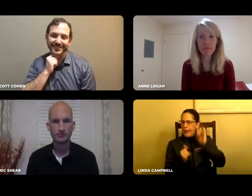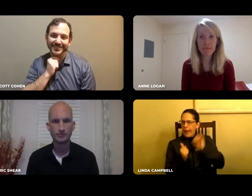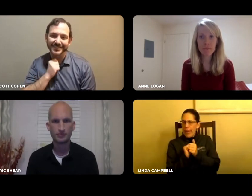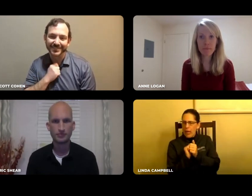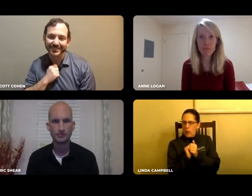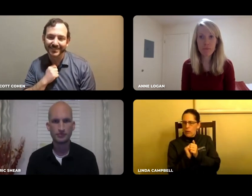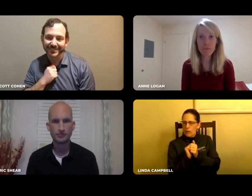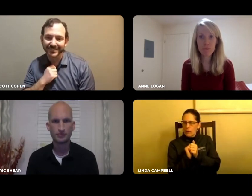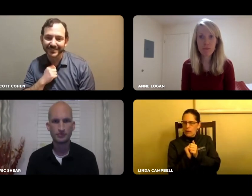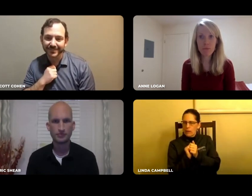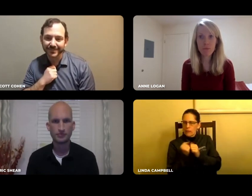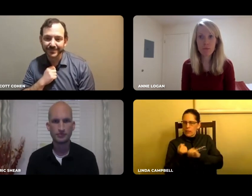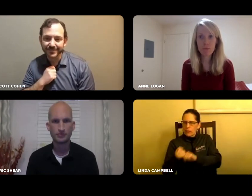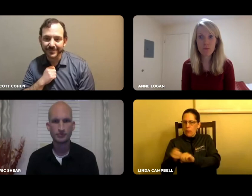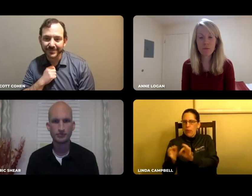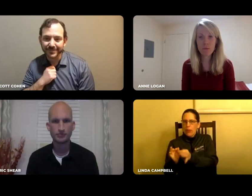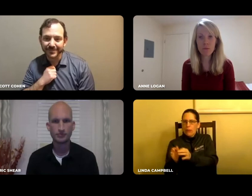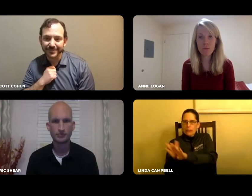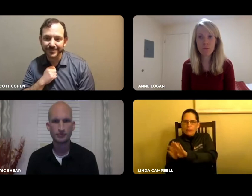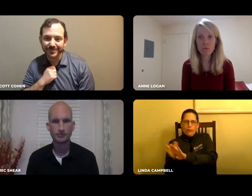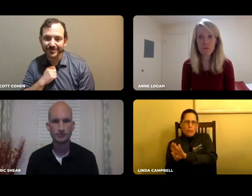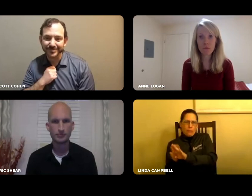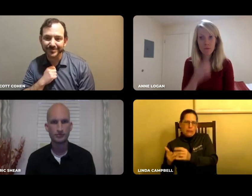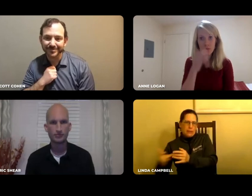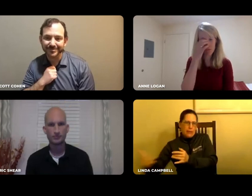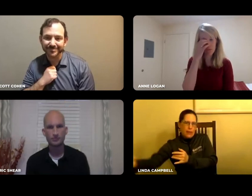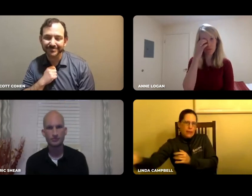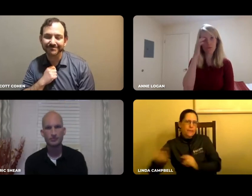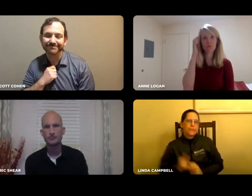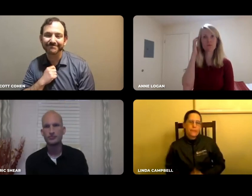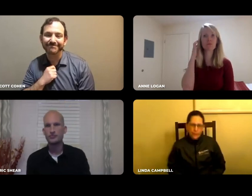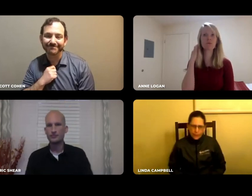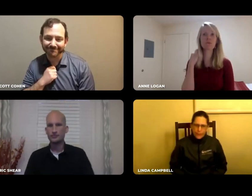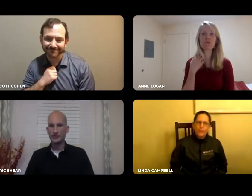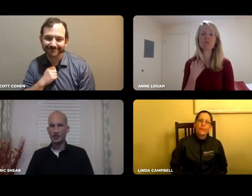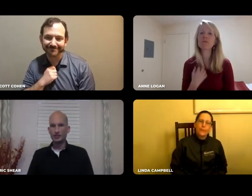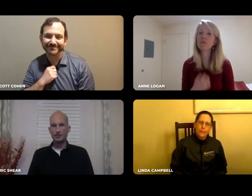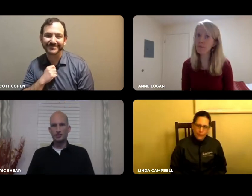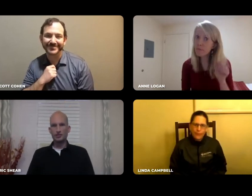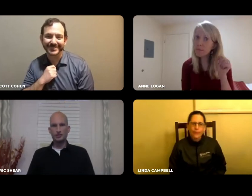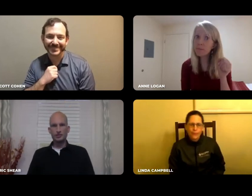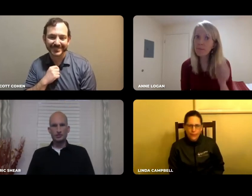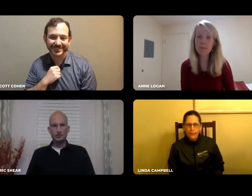You have to close the gap and think about how to resolve these issues from the get-go.